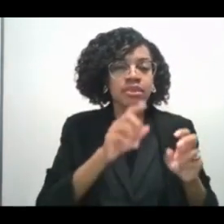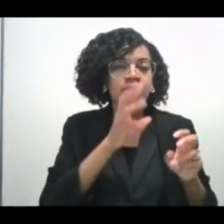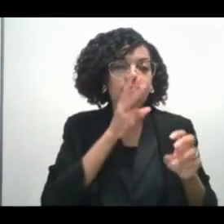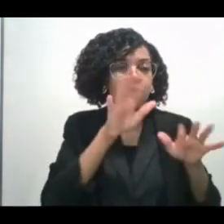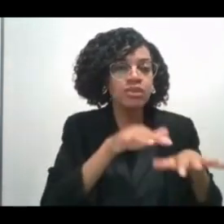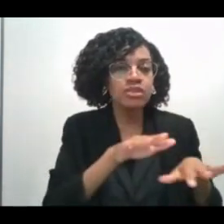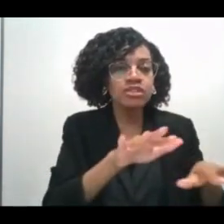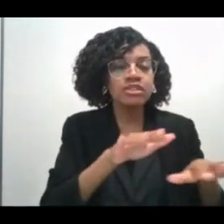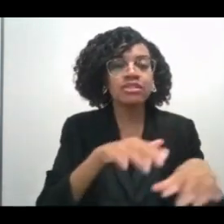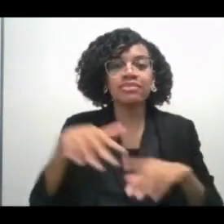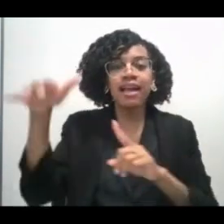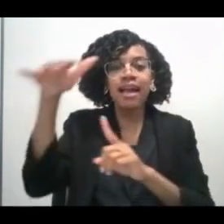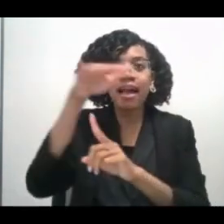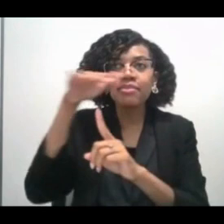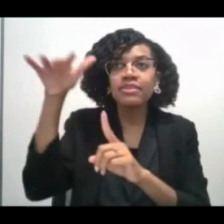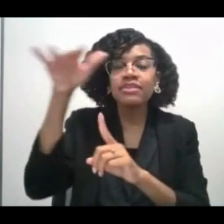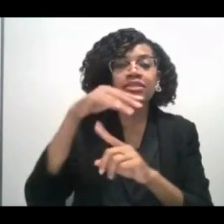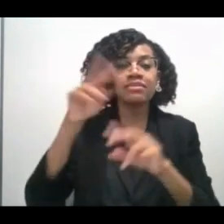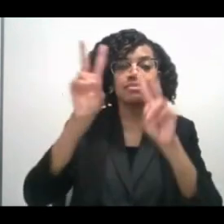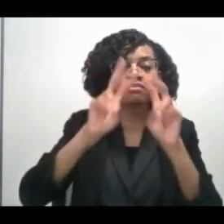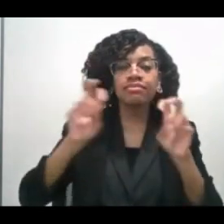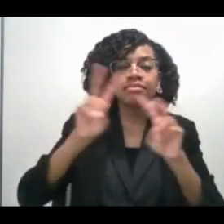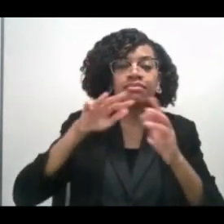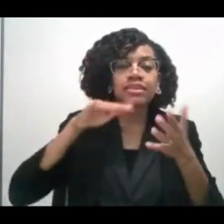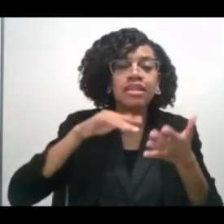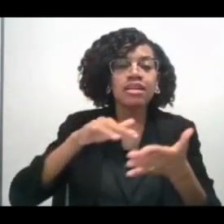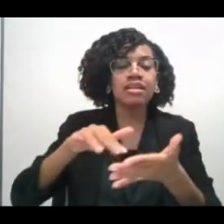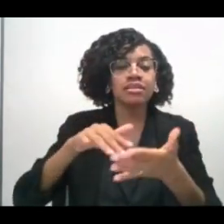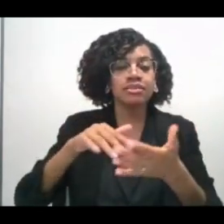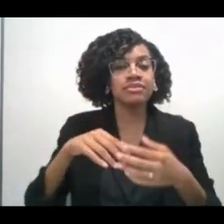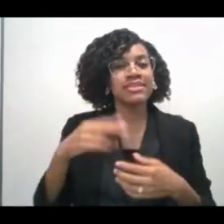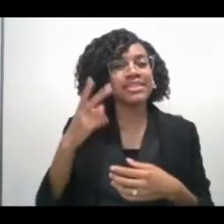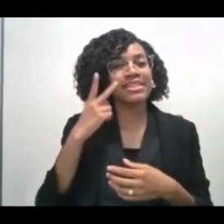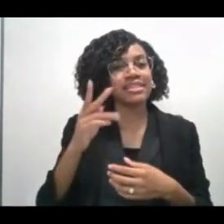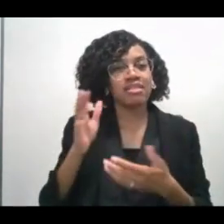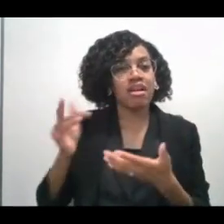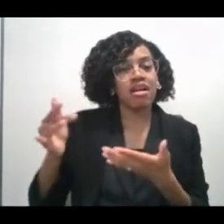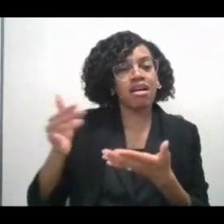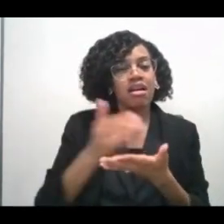interested in how those data especially dealing with